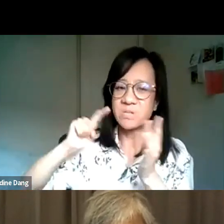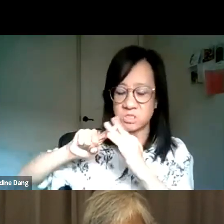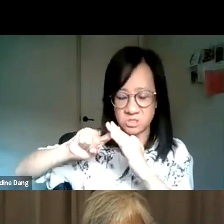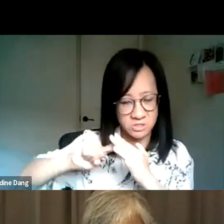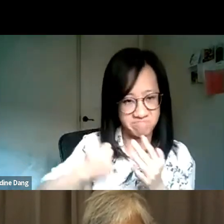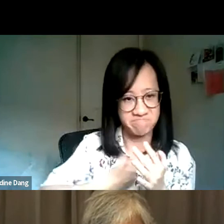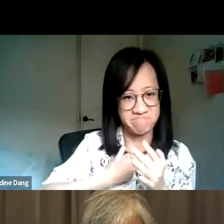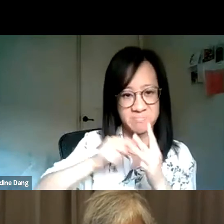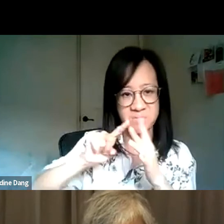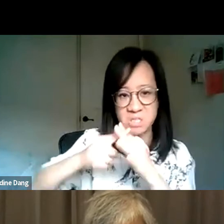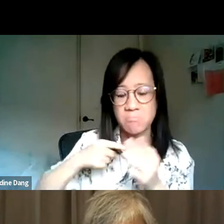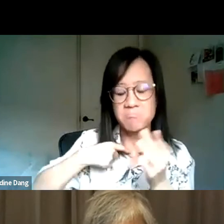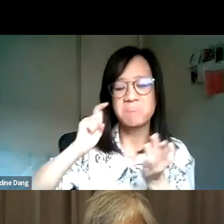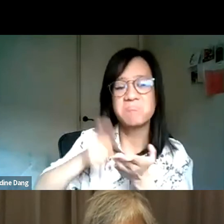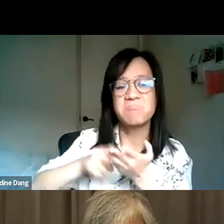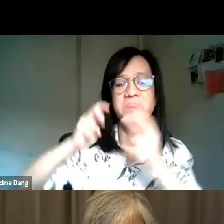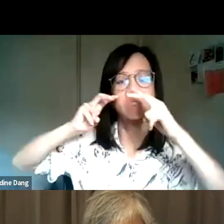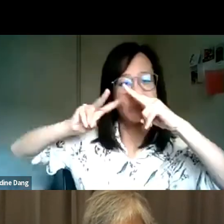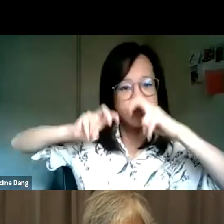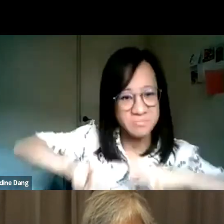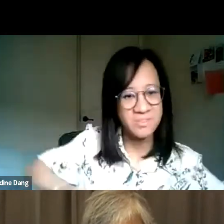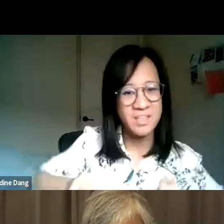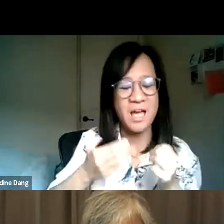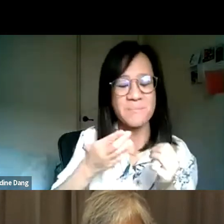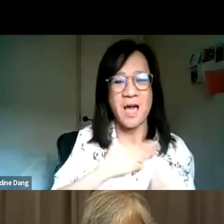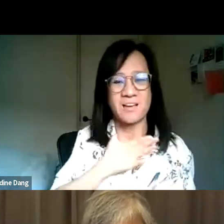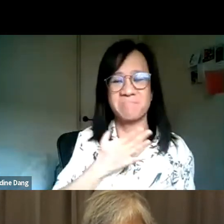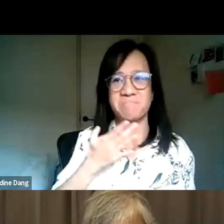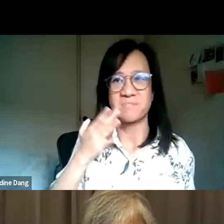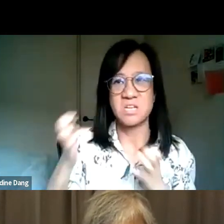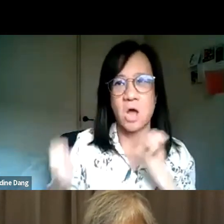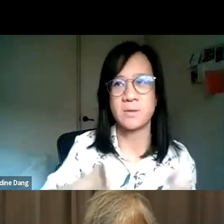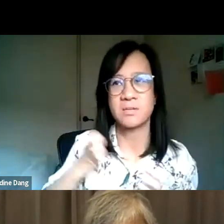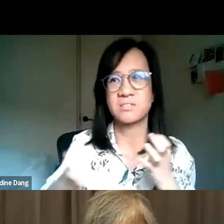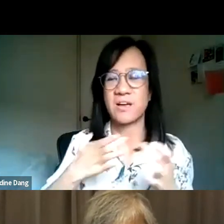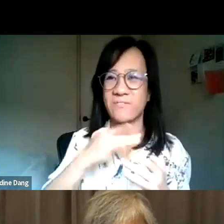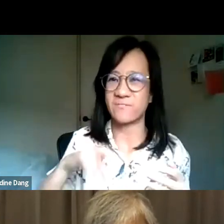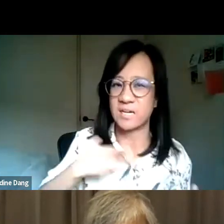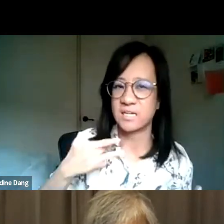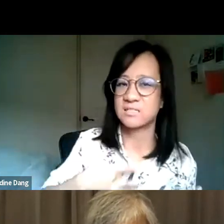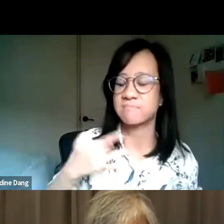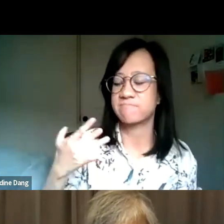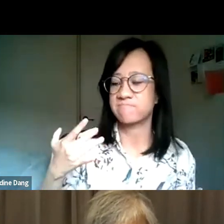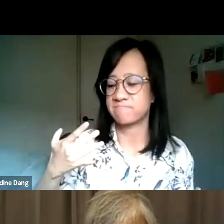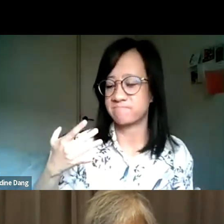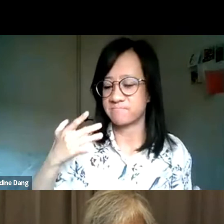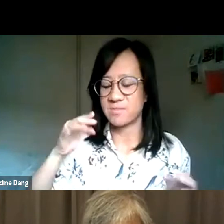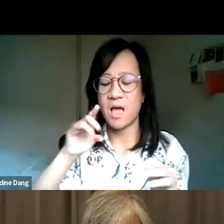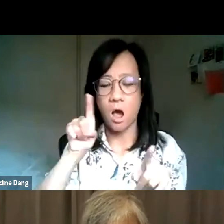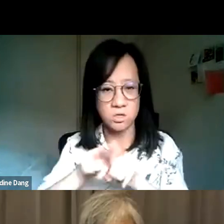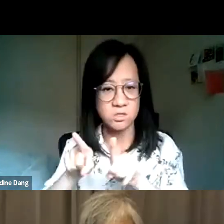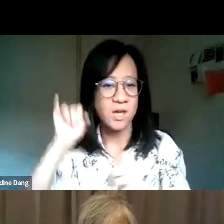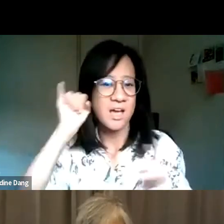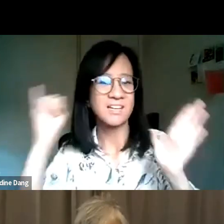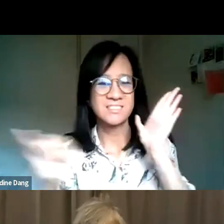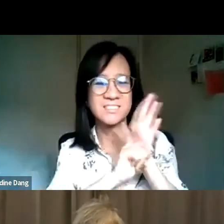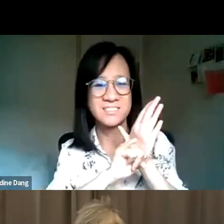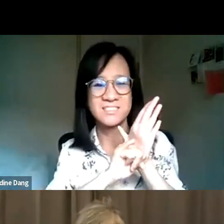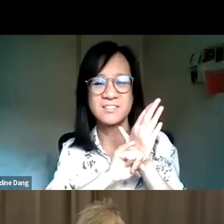We'd go every weekend, even every day, out to restaurants and around, and as I was traveling,